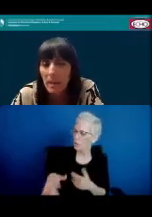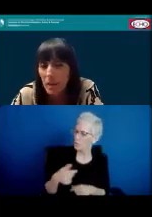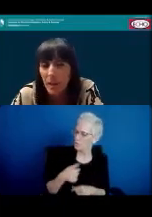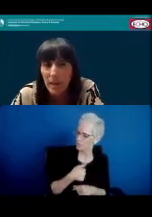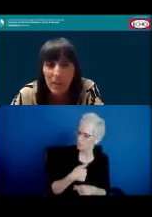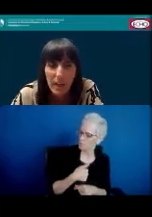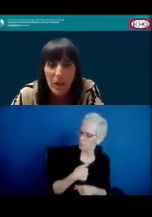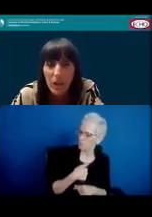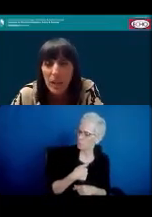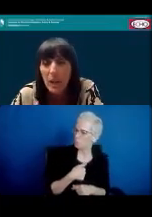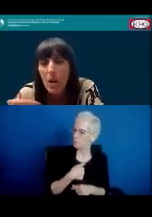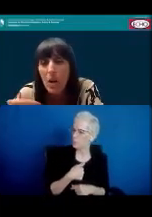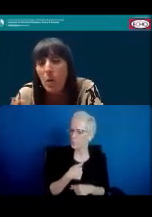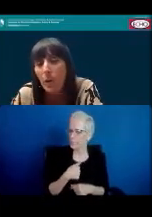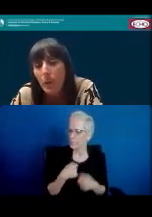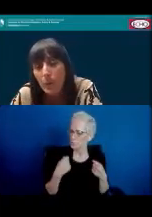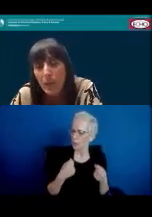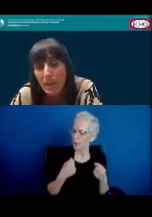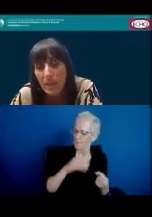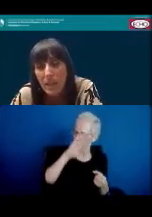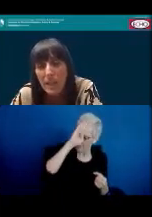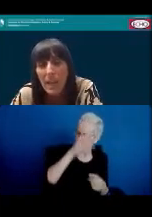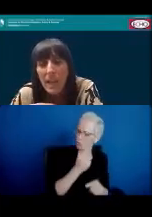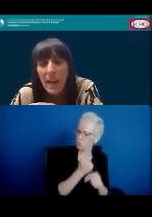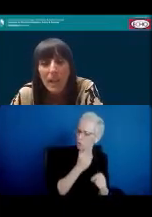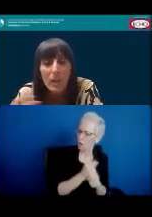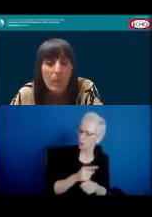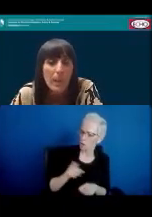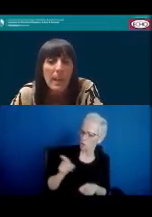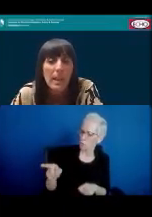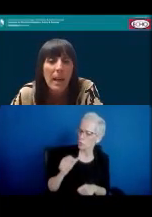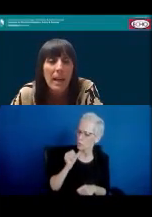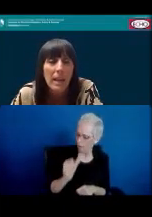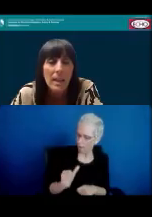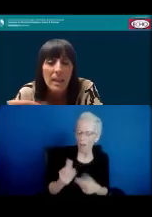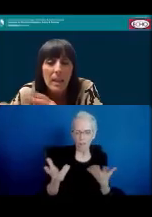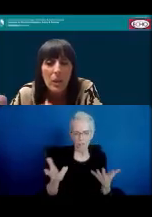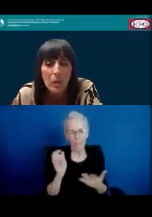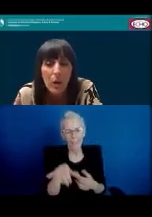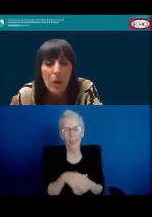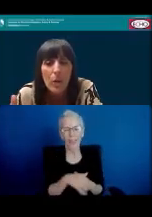drive the fire truck or who doesn't as play as kids grow,